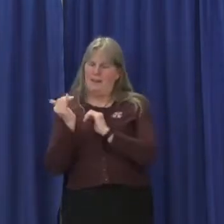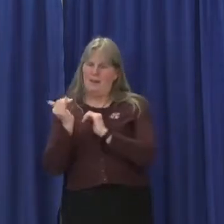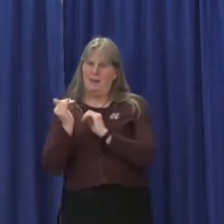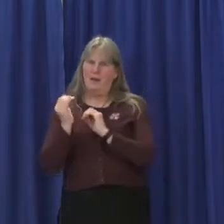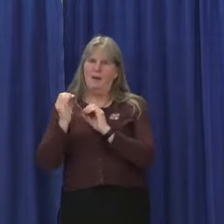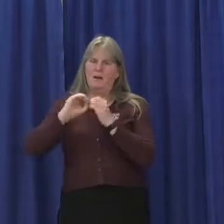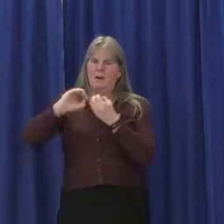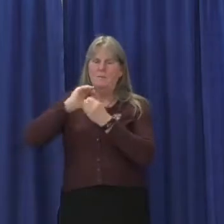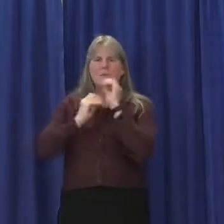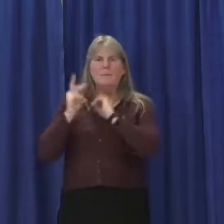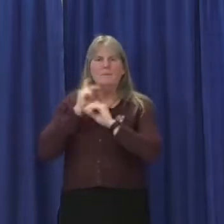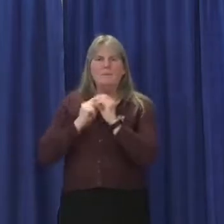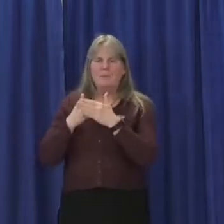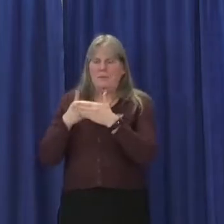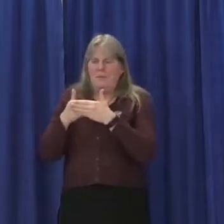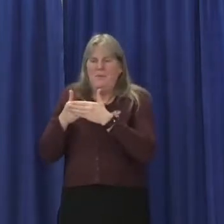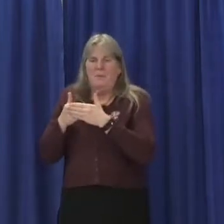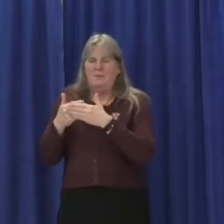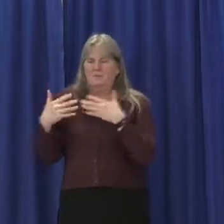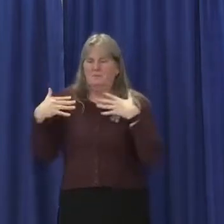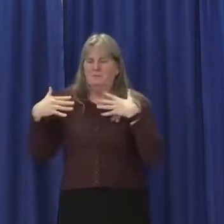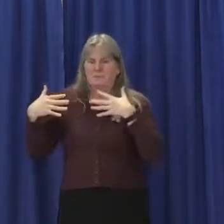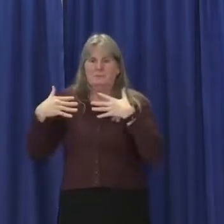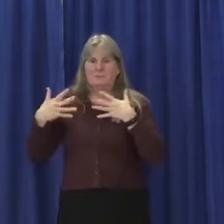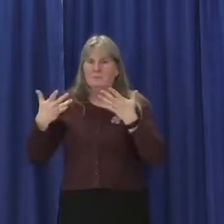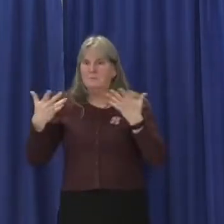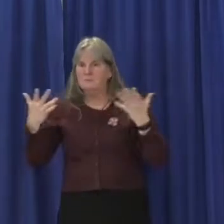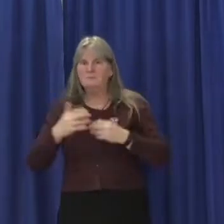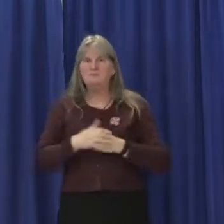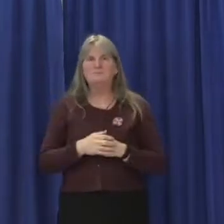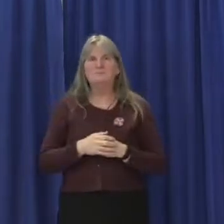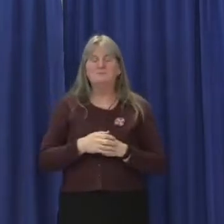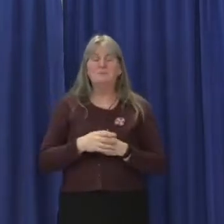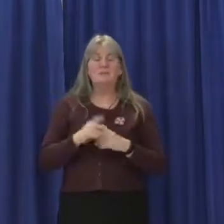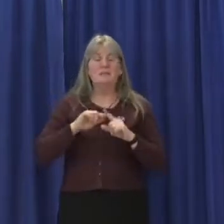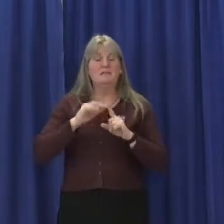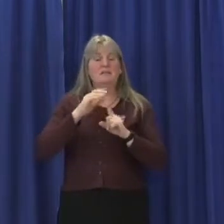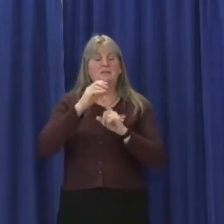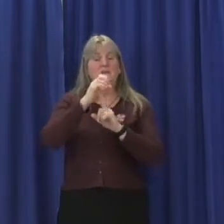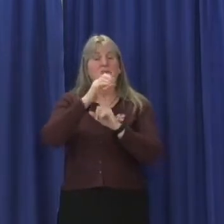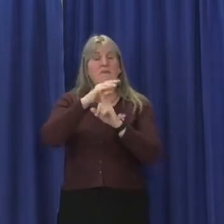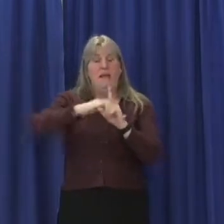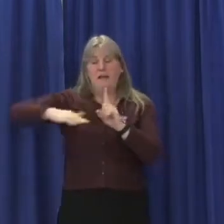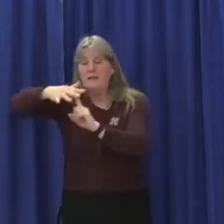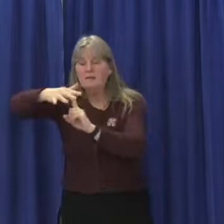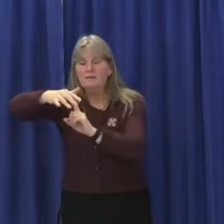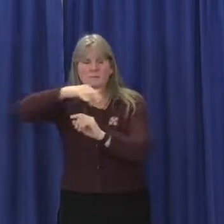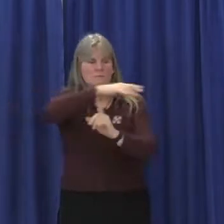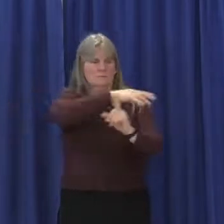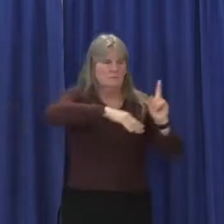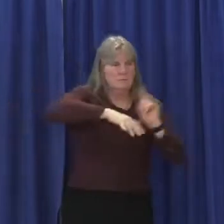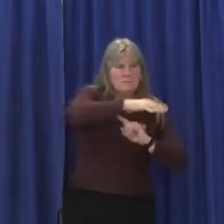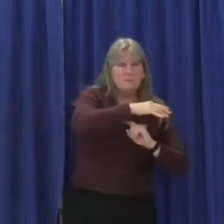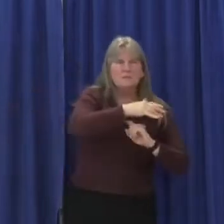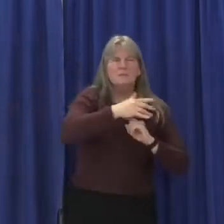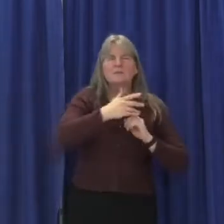the different pieces. Different settings, different-- different restrictions, other overlaying factors play into